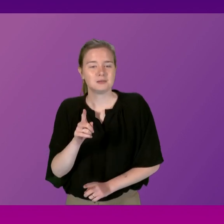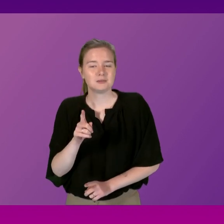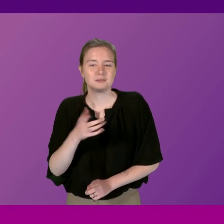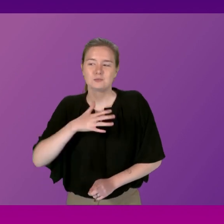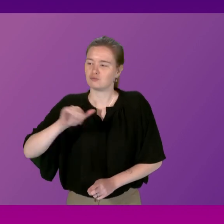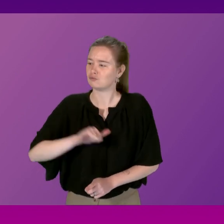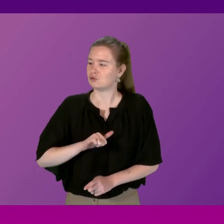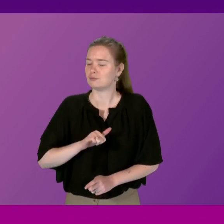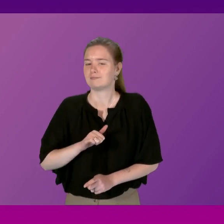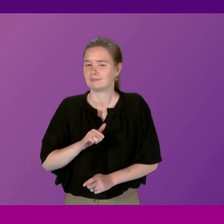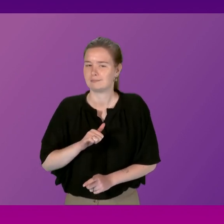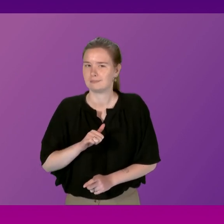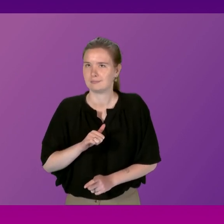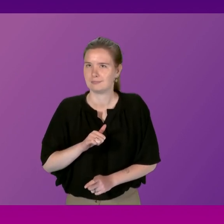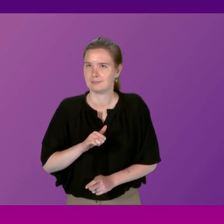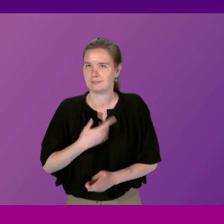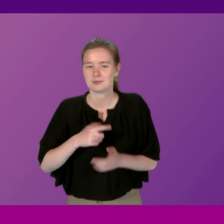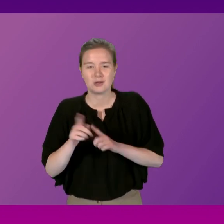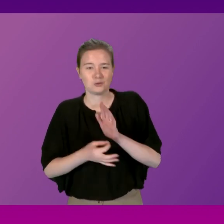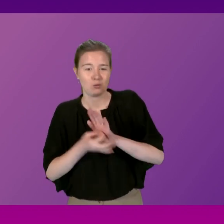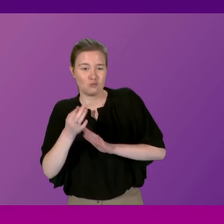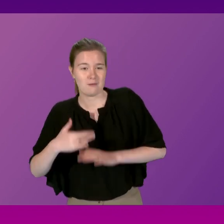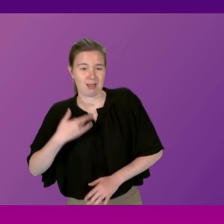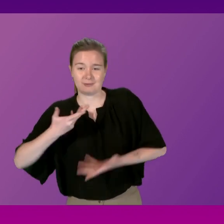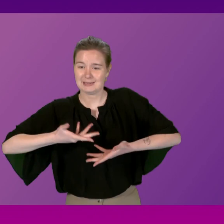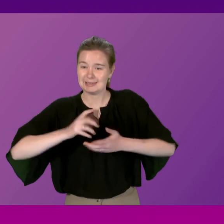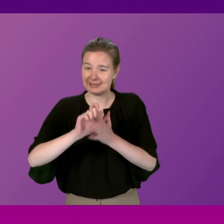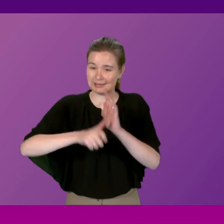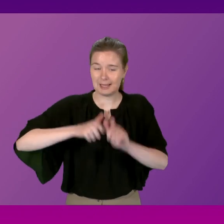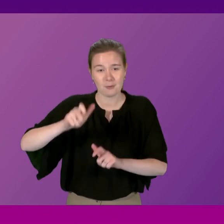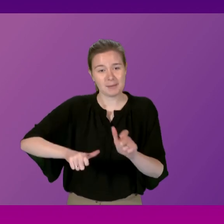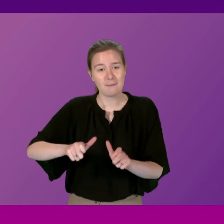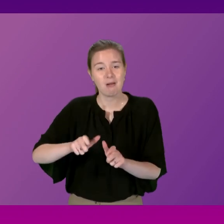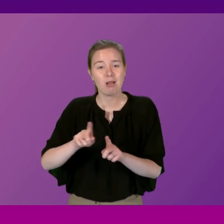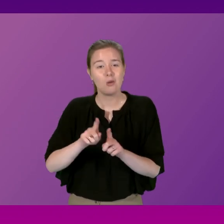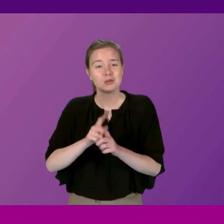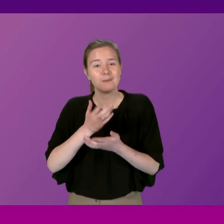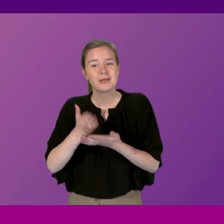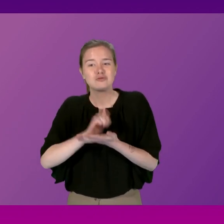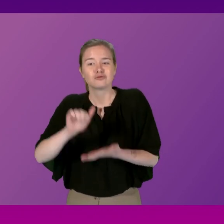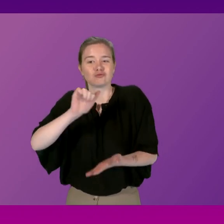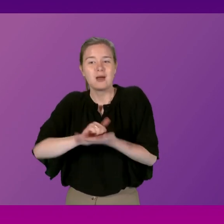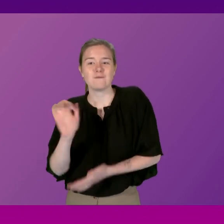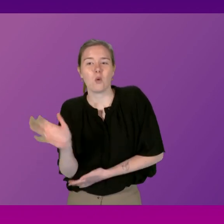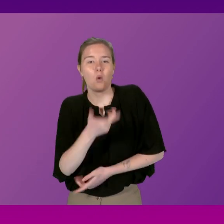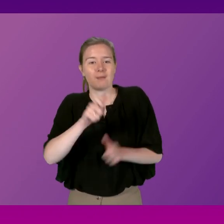at how to improve the lives of today’s disabled people and getting it right for all in the